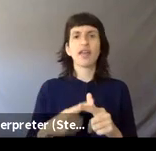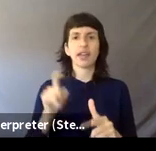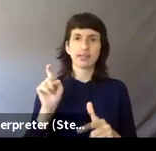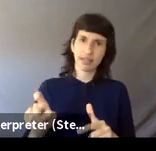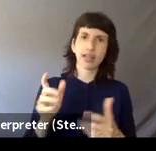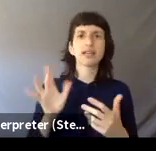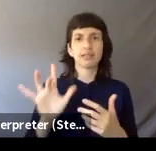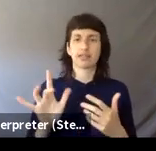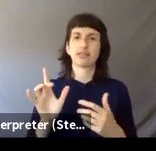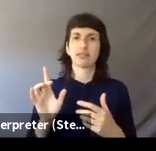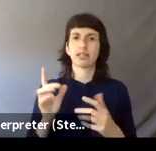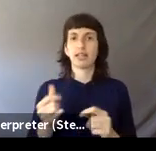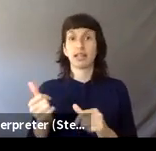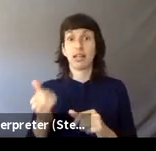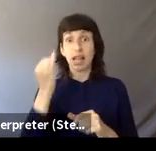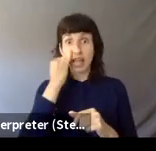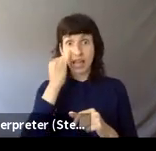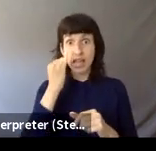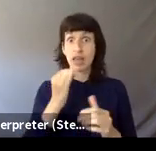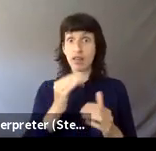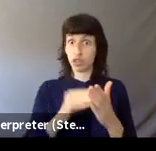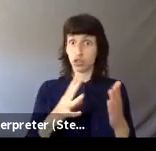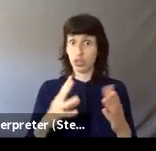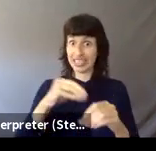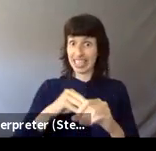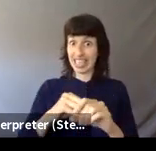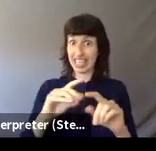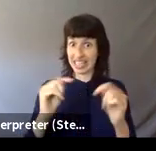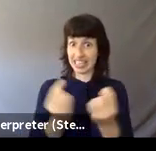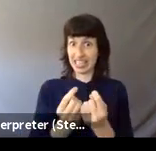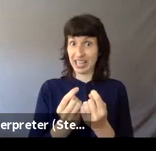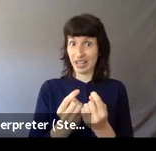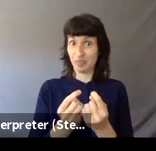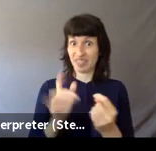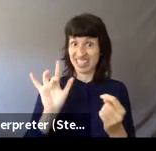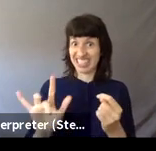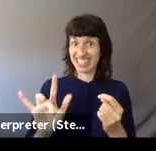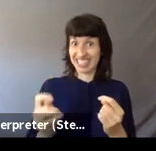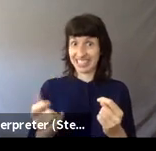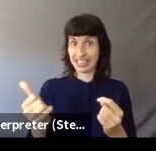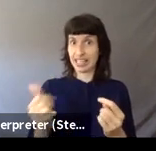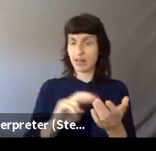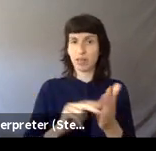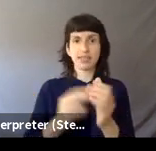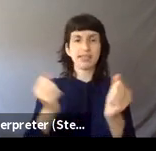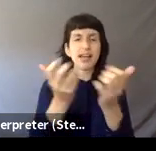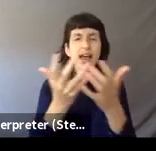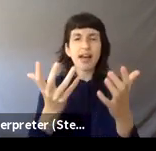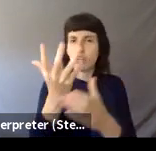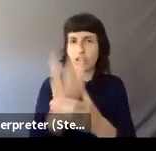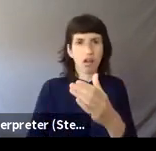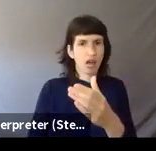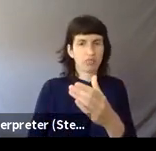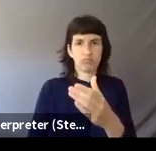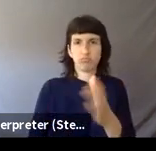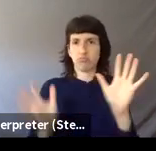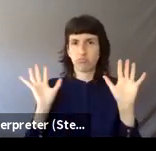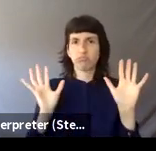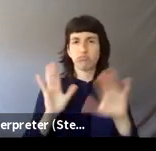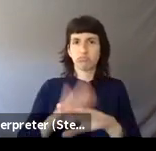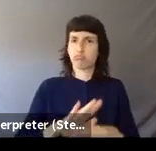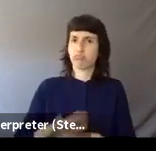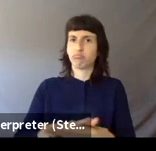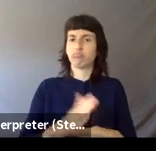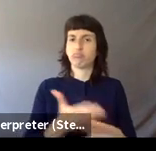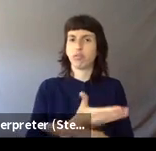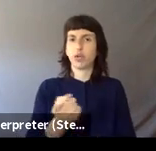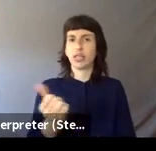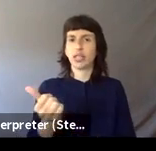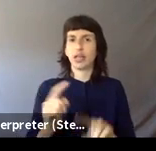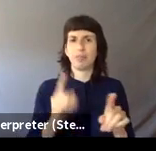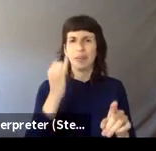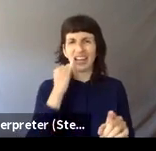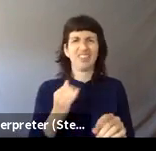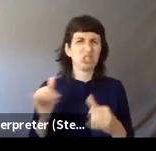In this, in Teams it will ask you. So you have to click I understand that everything will be deleted. And then you can delete.